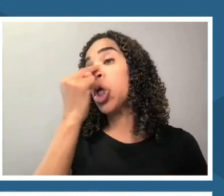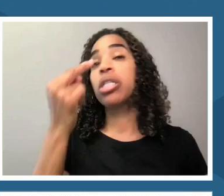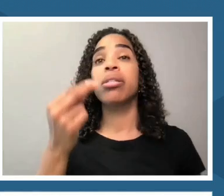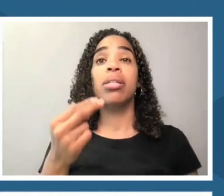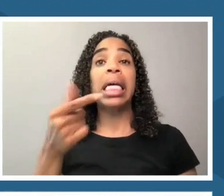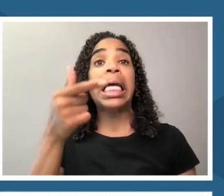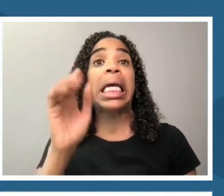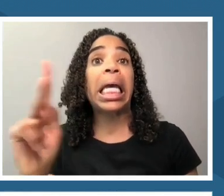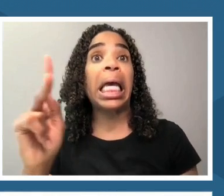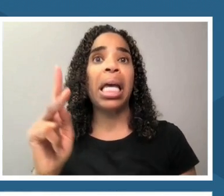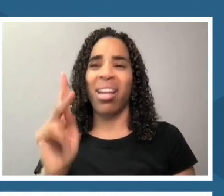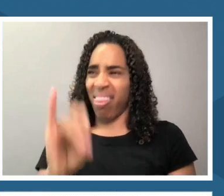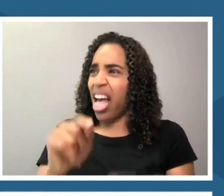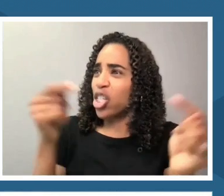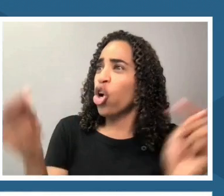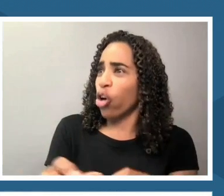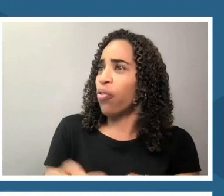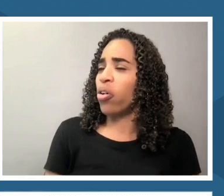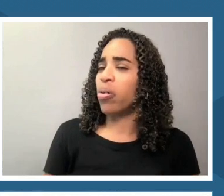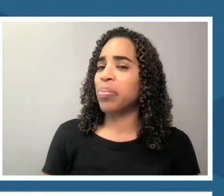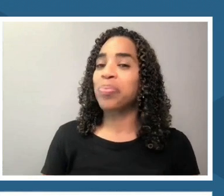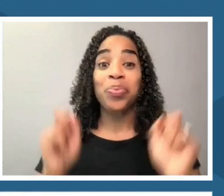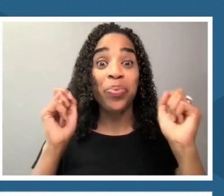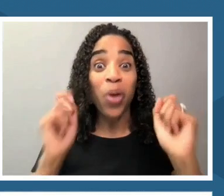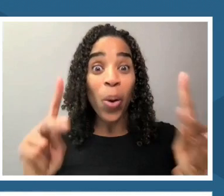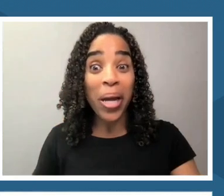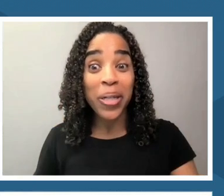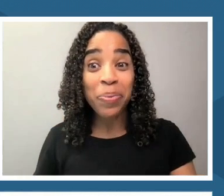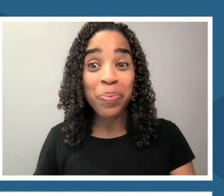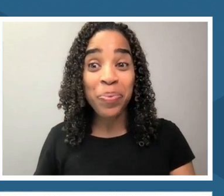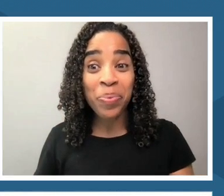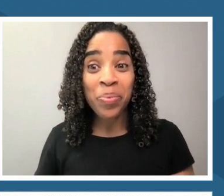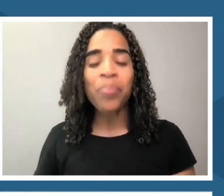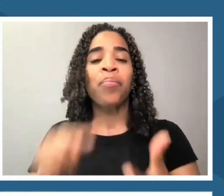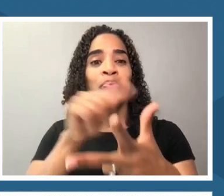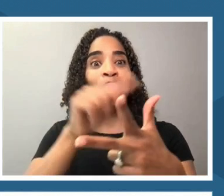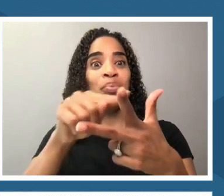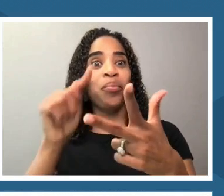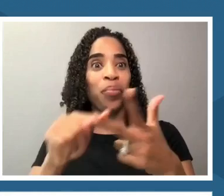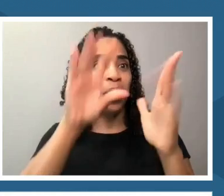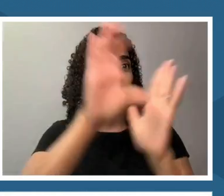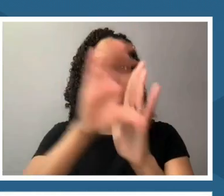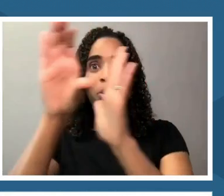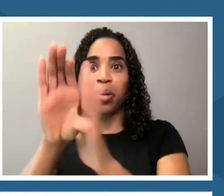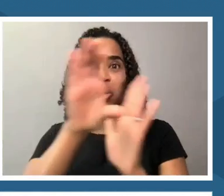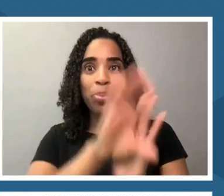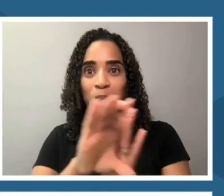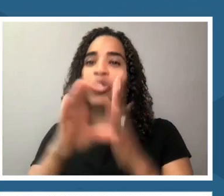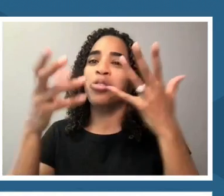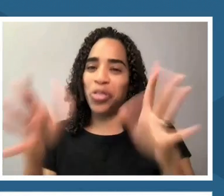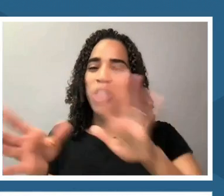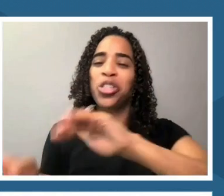awesome so that is all for object deep divectivity and while we couldn't see